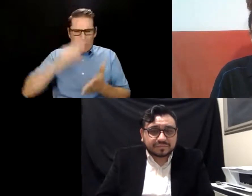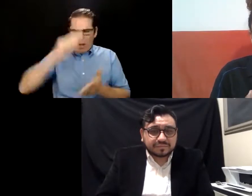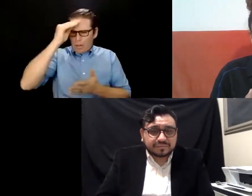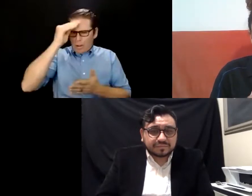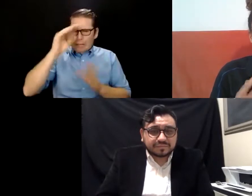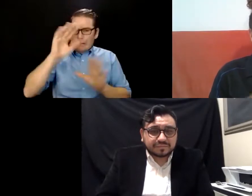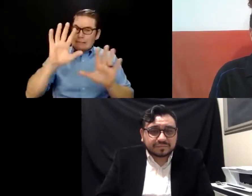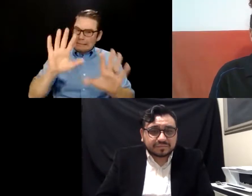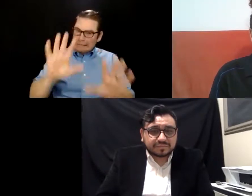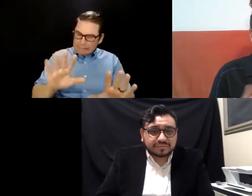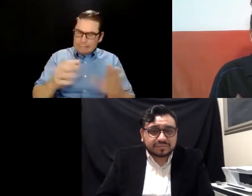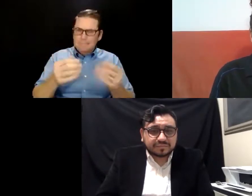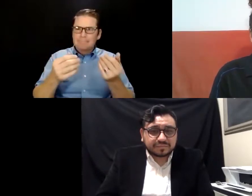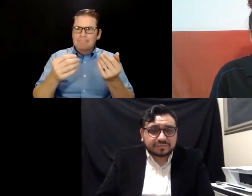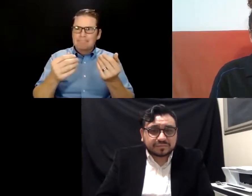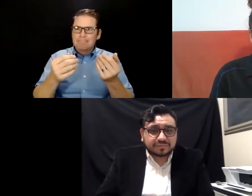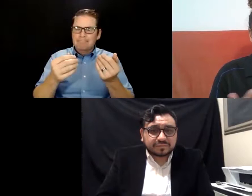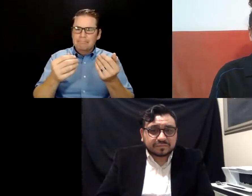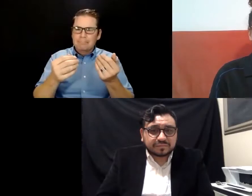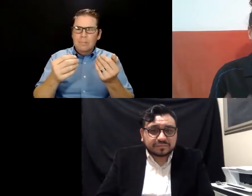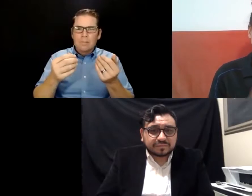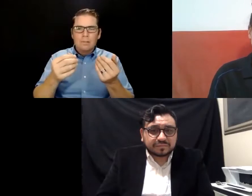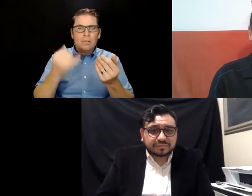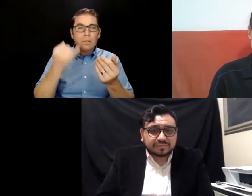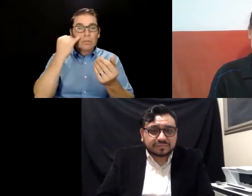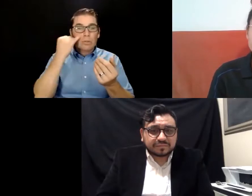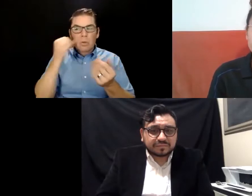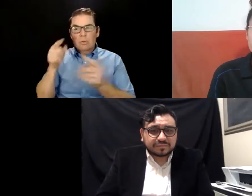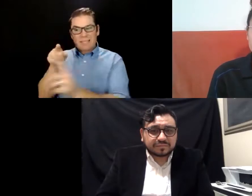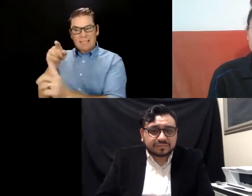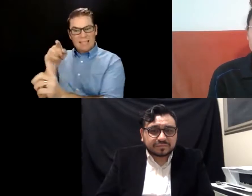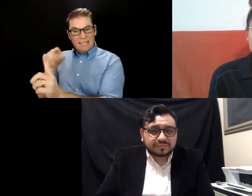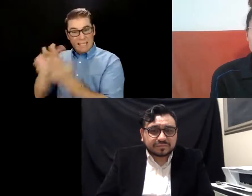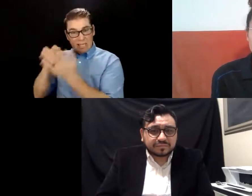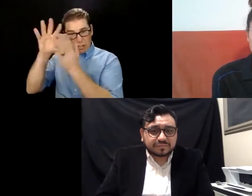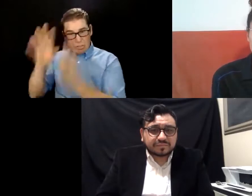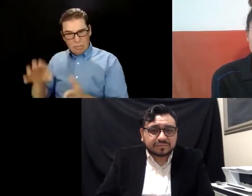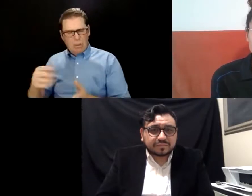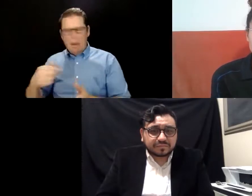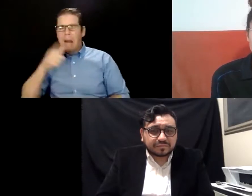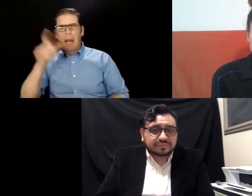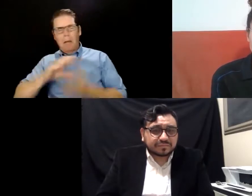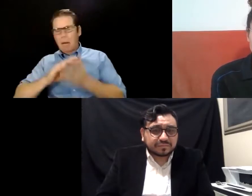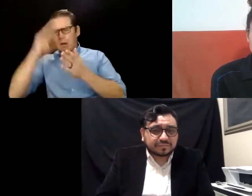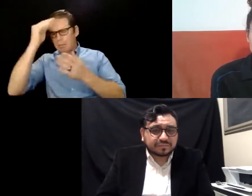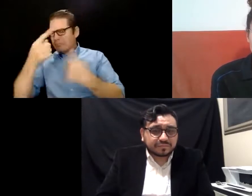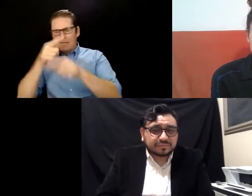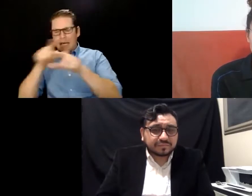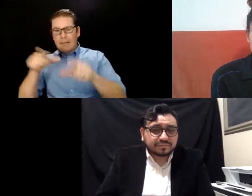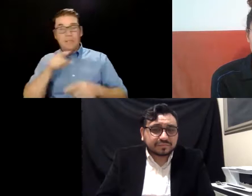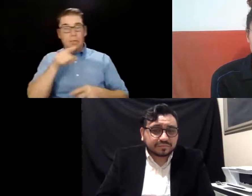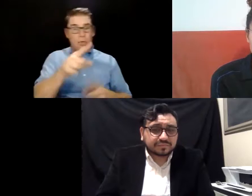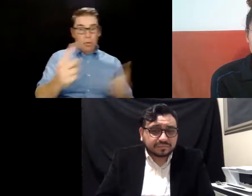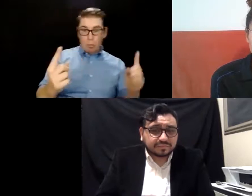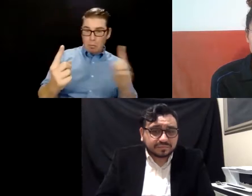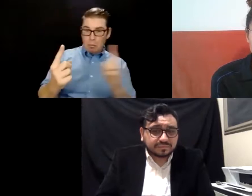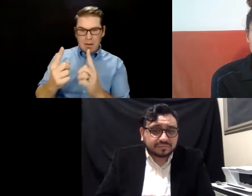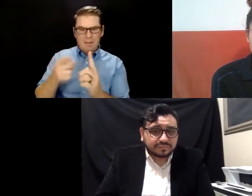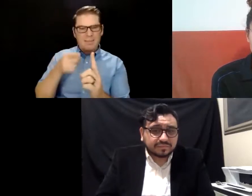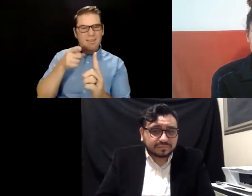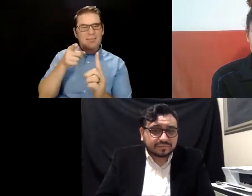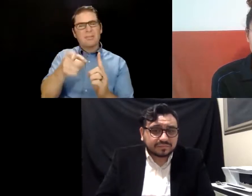that don't maybe understand the importance of Sign Language or how it may relate to them.